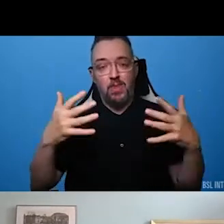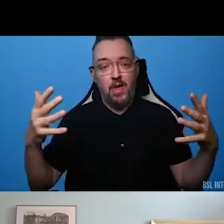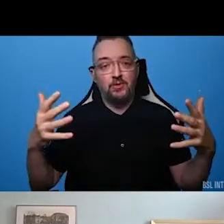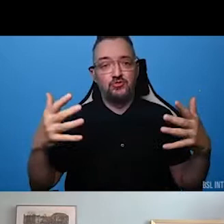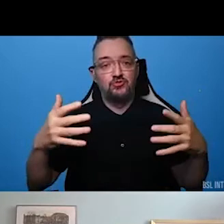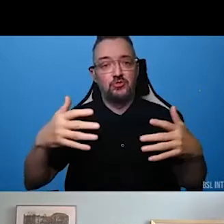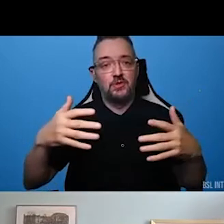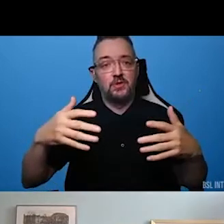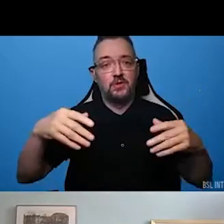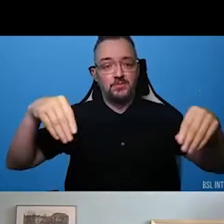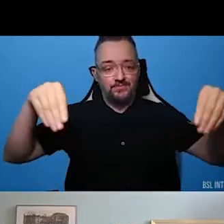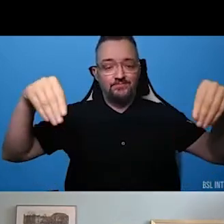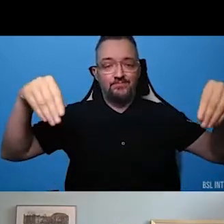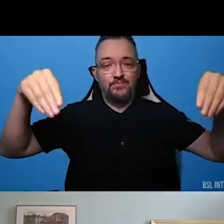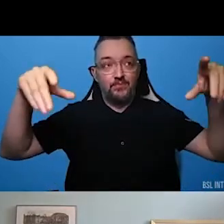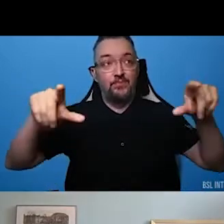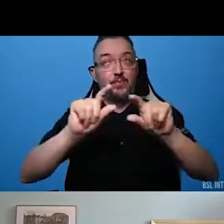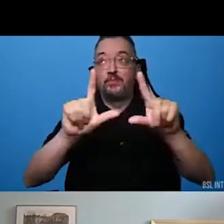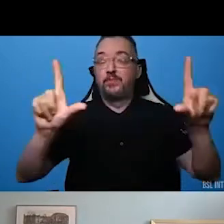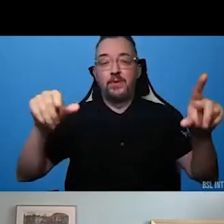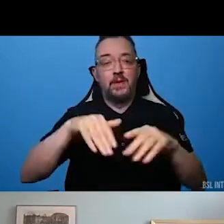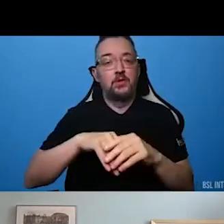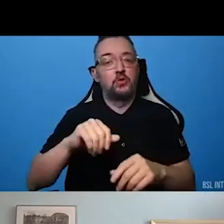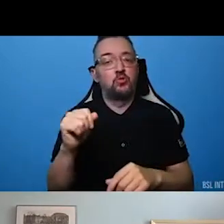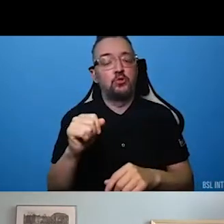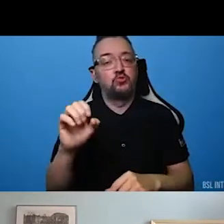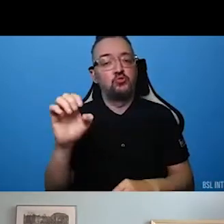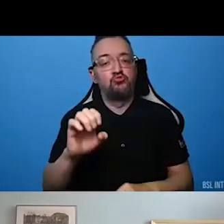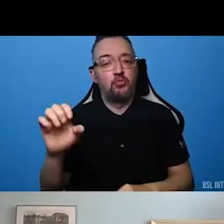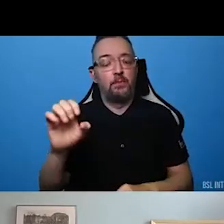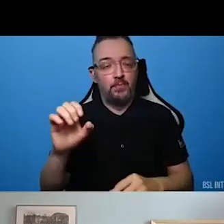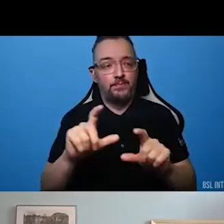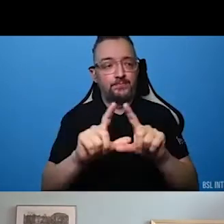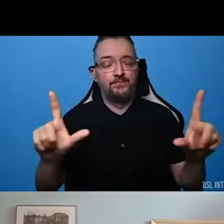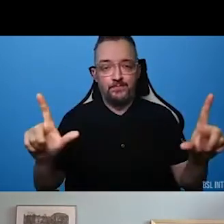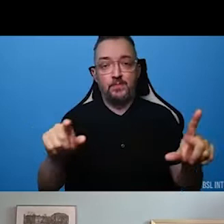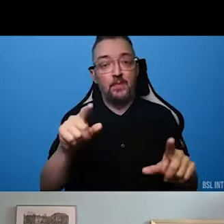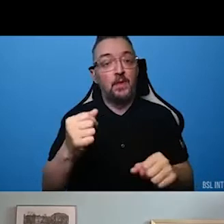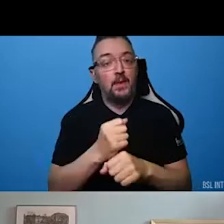which hangs in the Scotland and Europe case. It's made primarily of linen